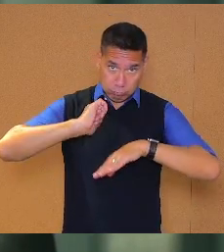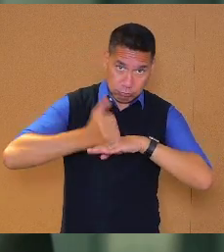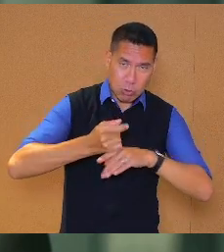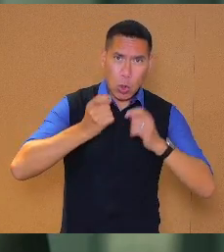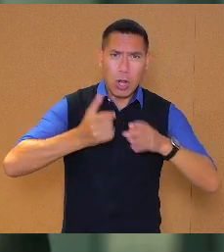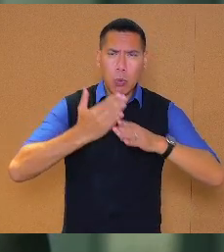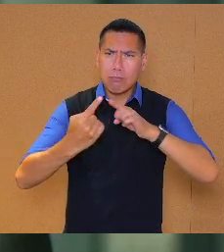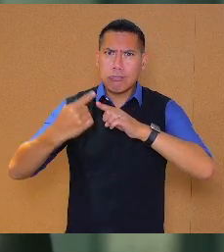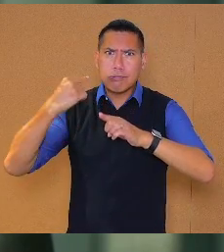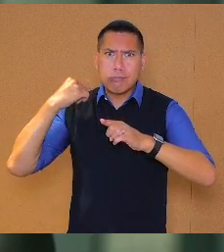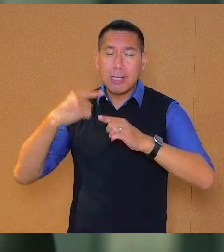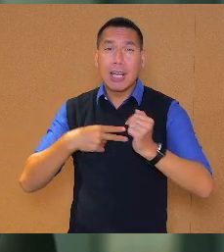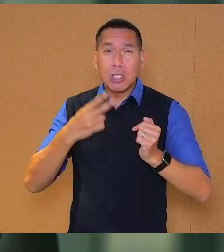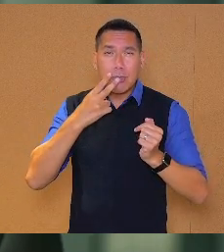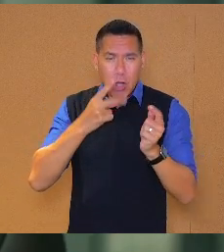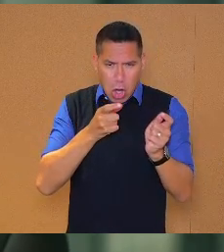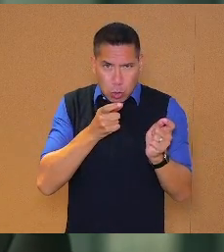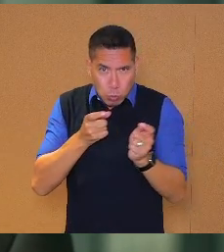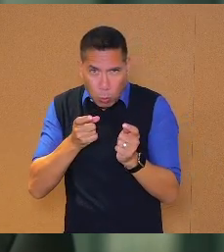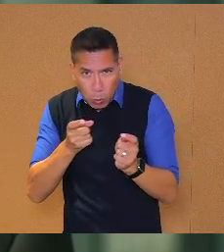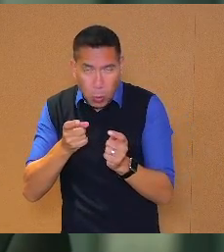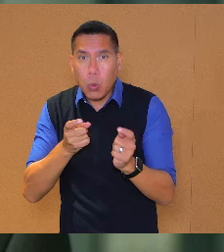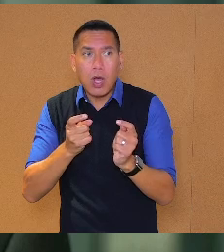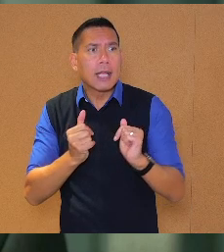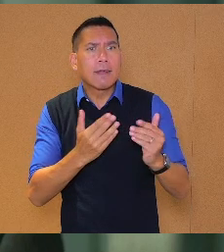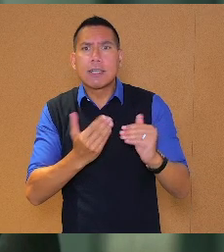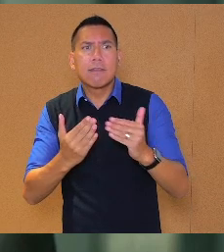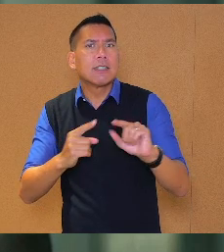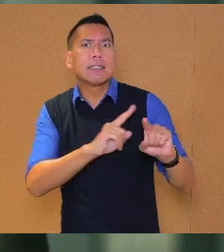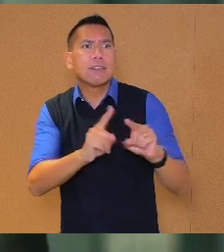groundbreaking work in tobacco control, living a range of programs to address factors impacting health and well-being